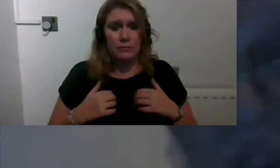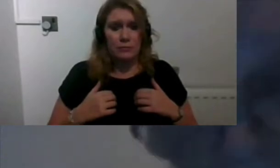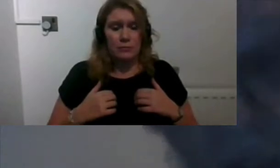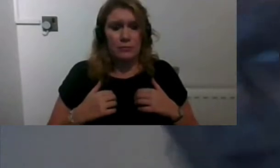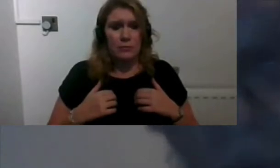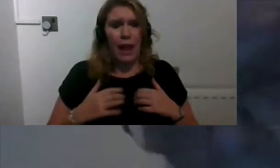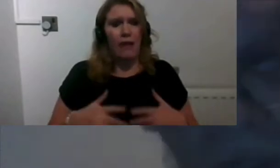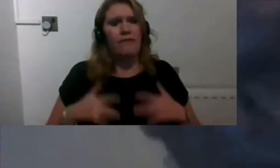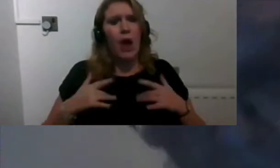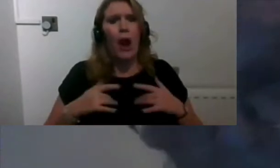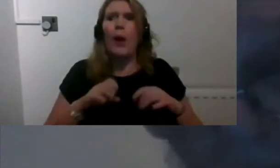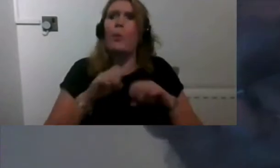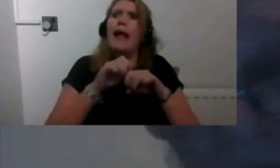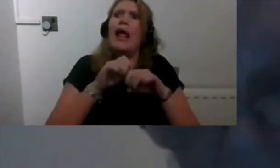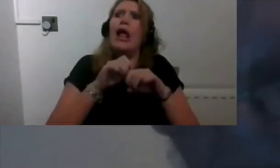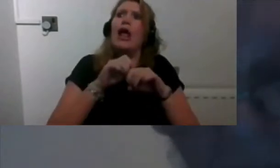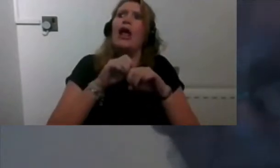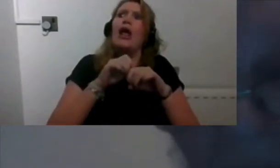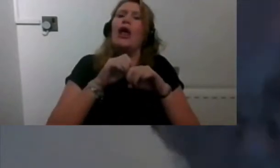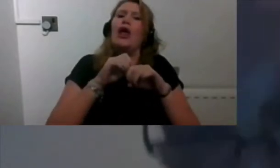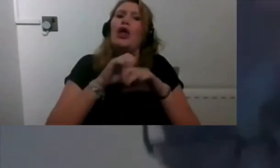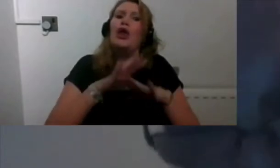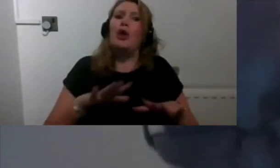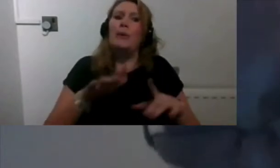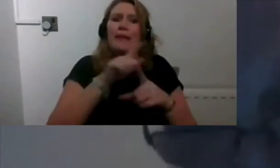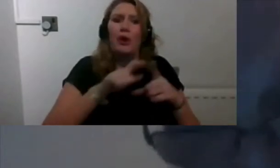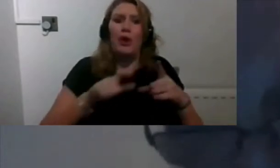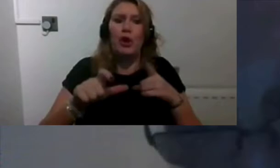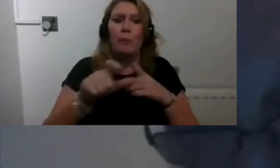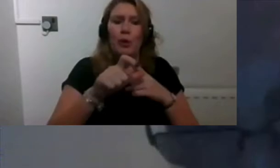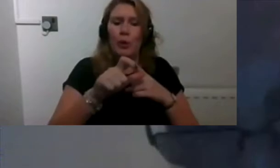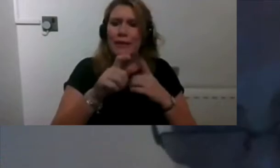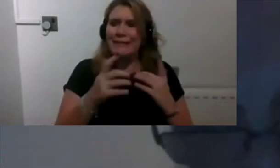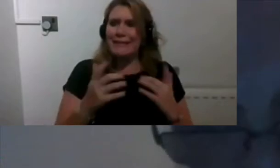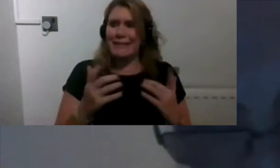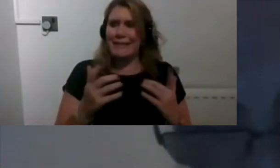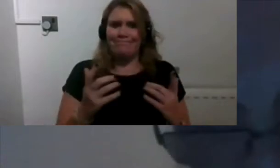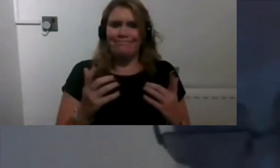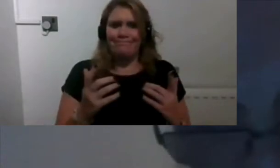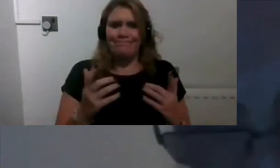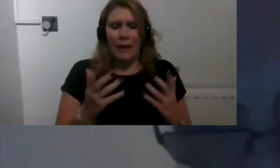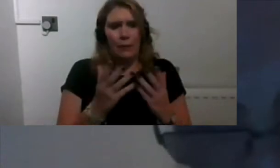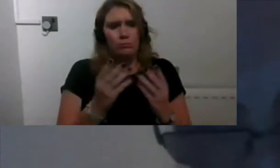a community property in to a